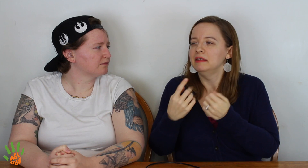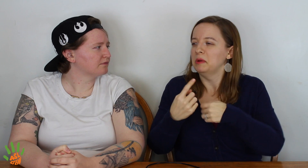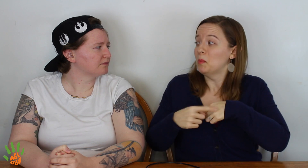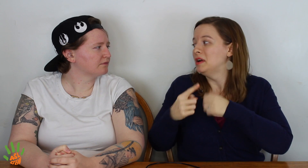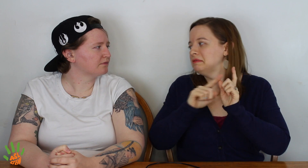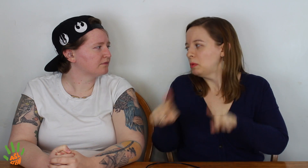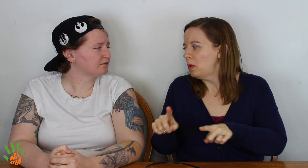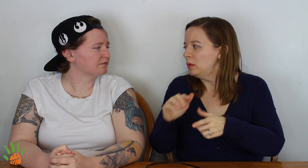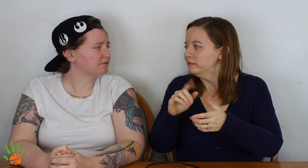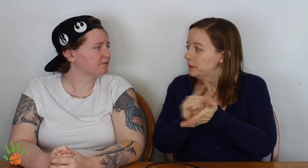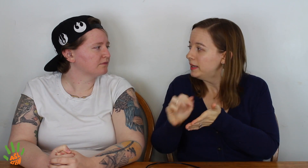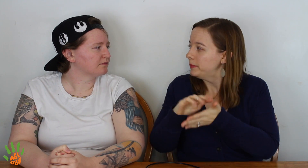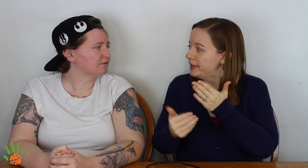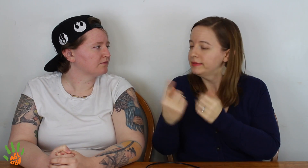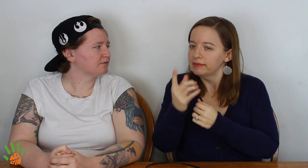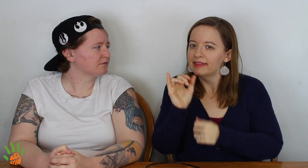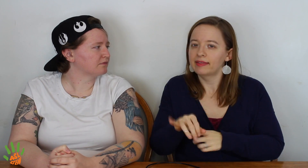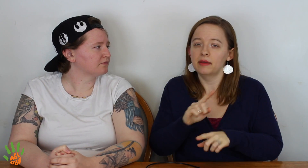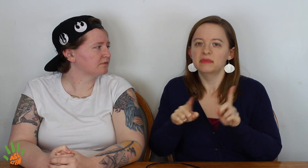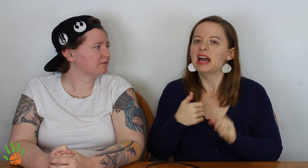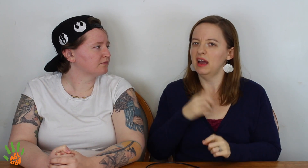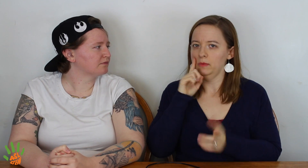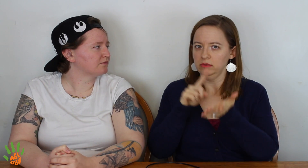You might have to go one time a week or one weekend,